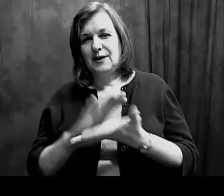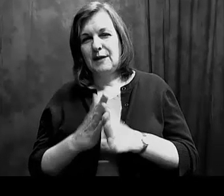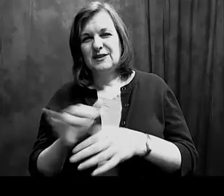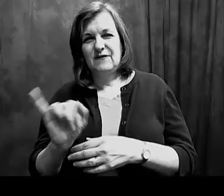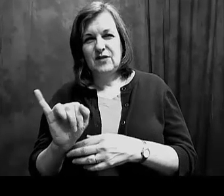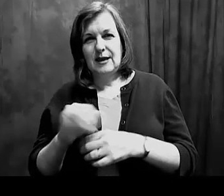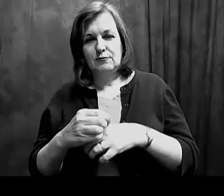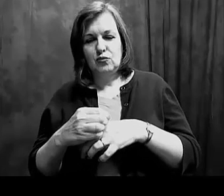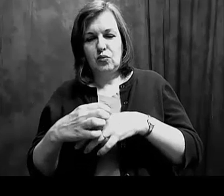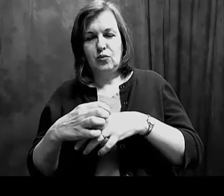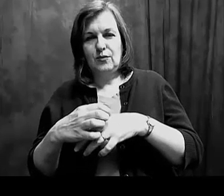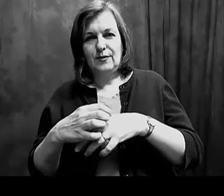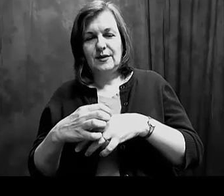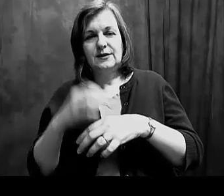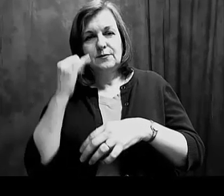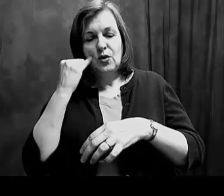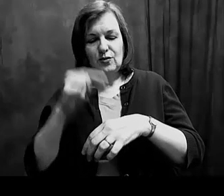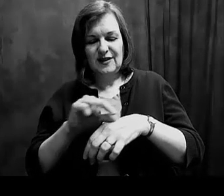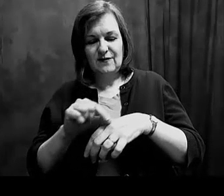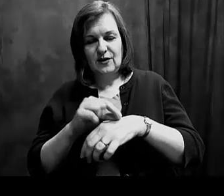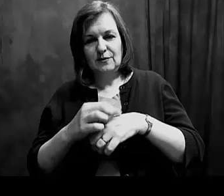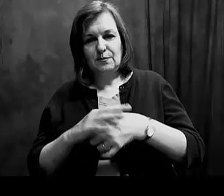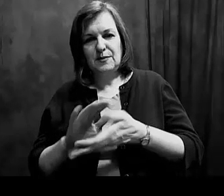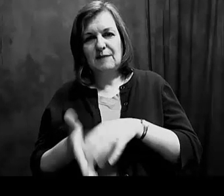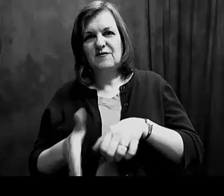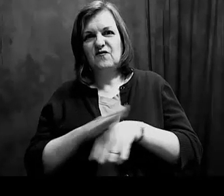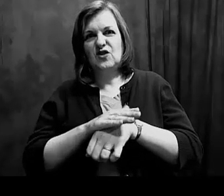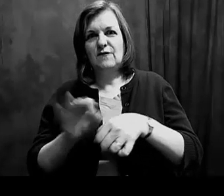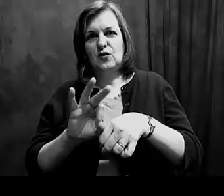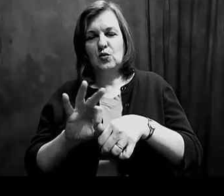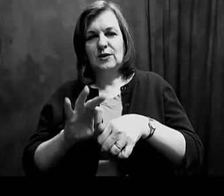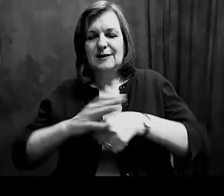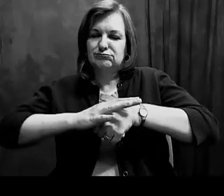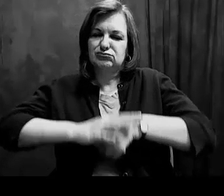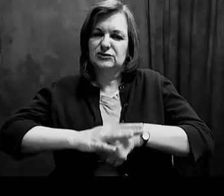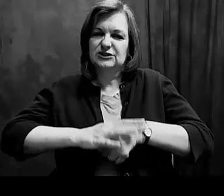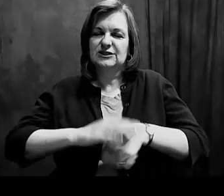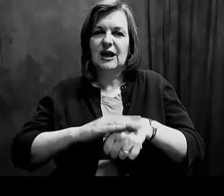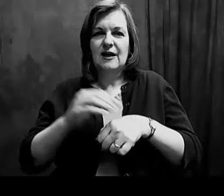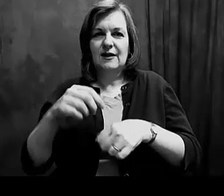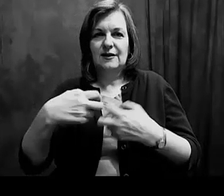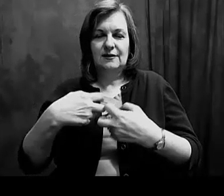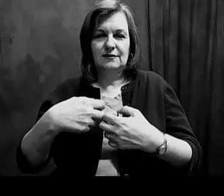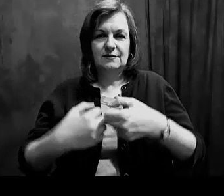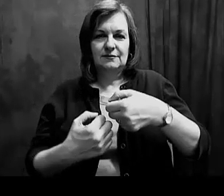fluid it puts a lot of pressure on the knee and and is very very painful